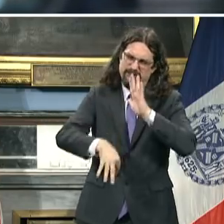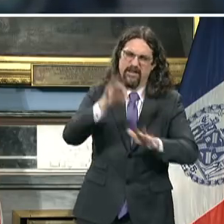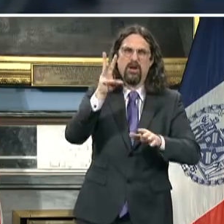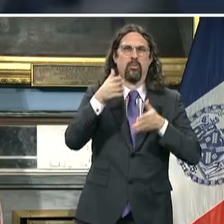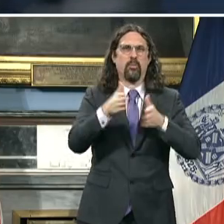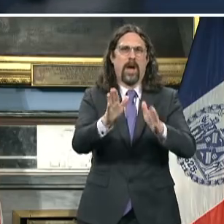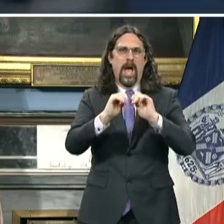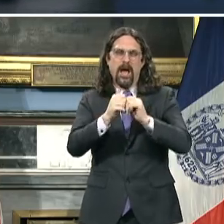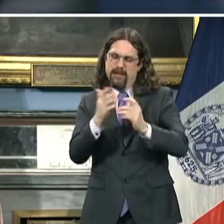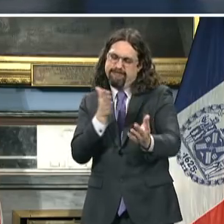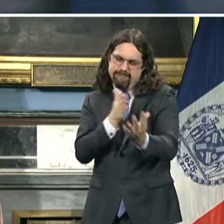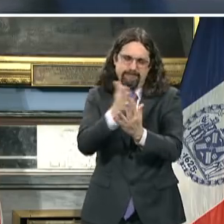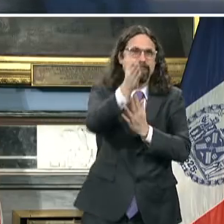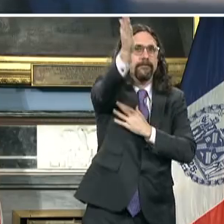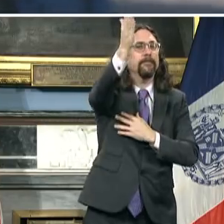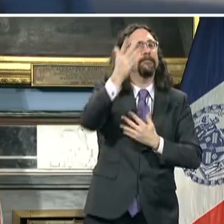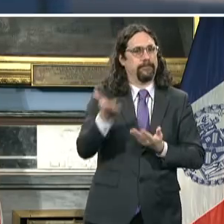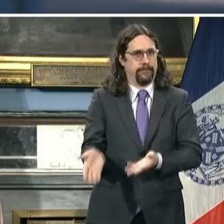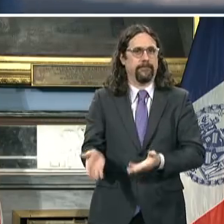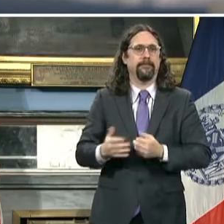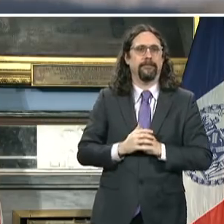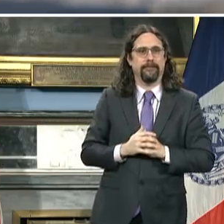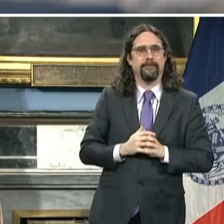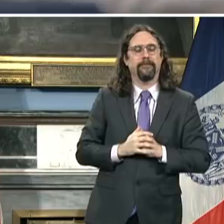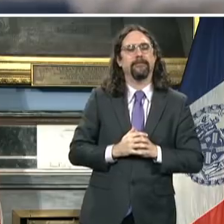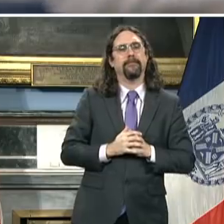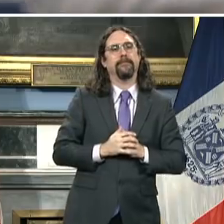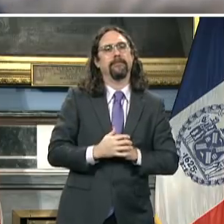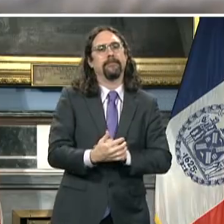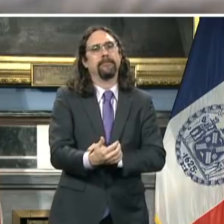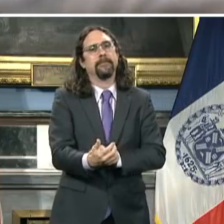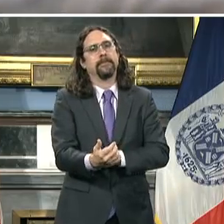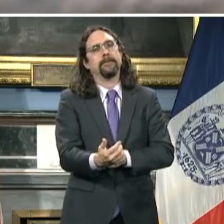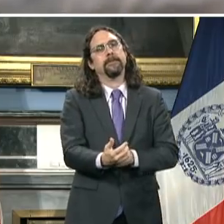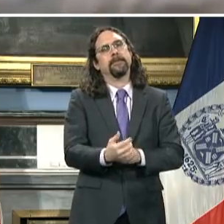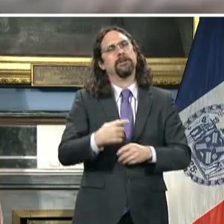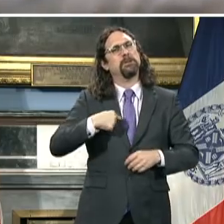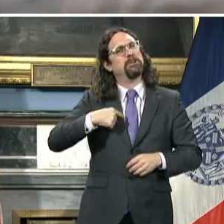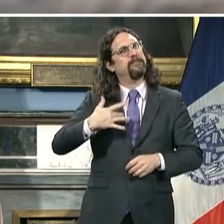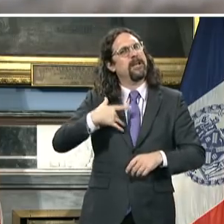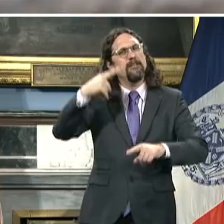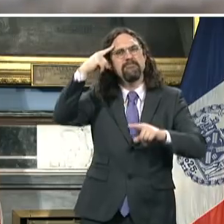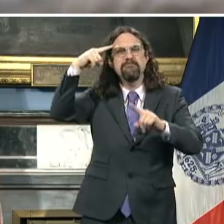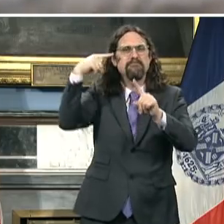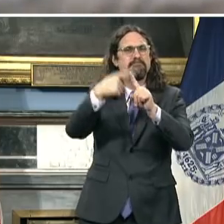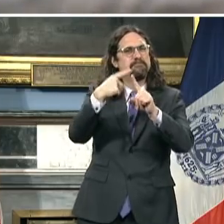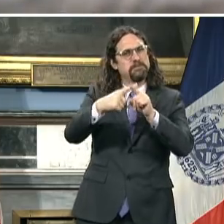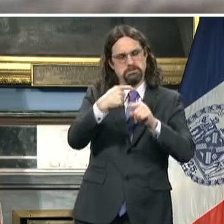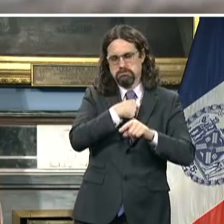IT MAKES ME VERY, VERY CONVINCED THAT WE'RE GOING TO GET THROUGH